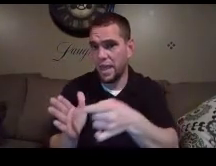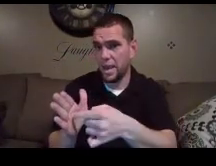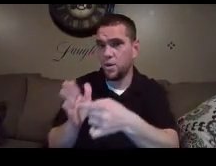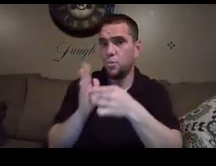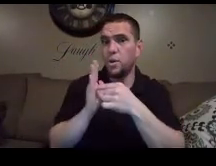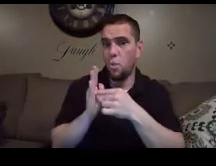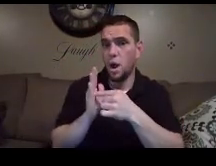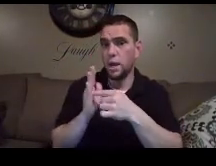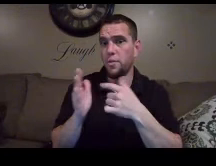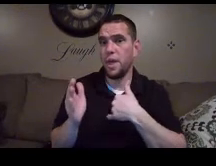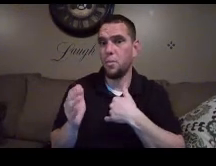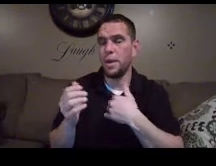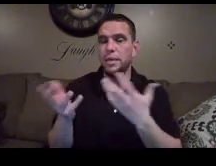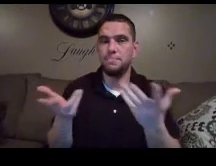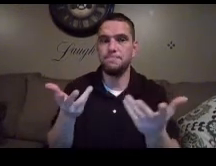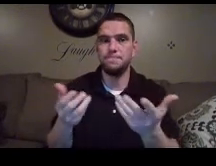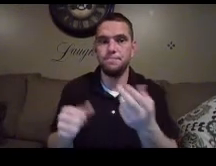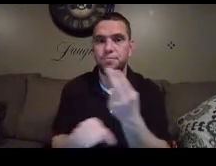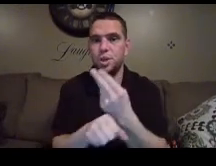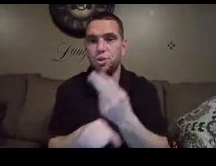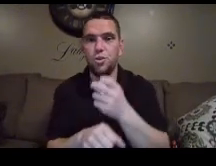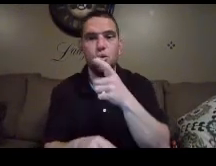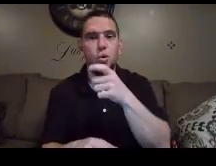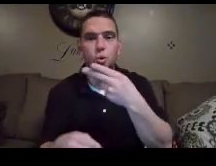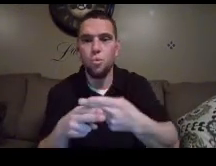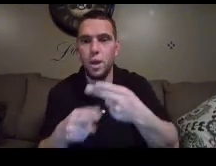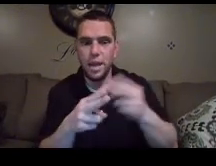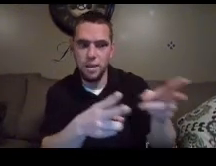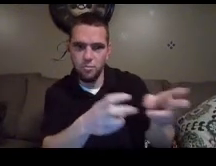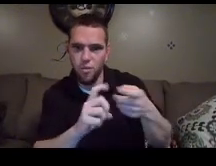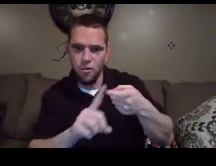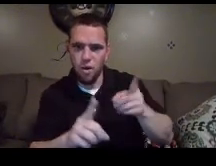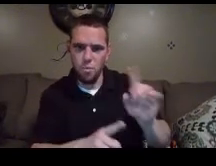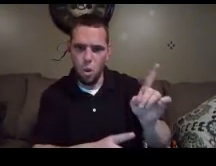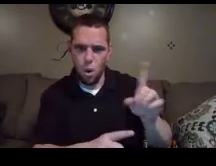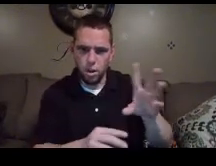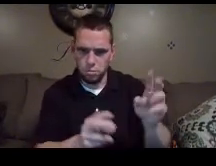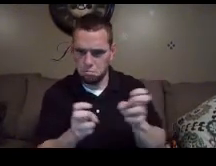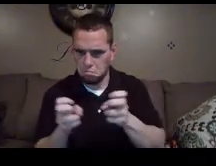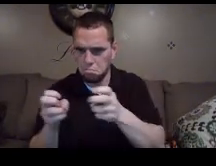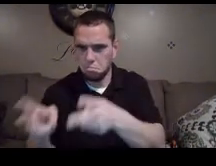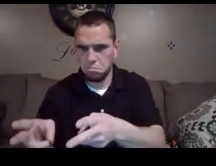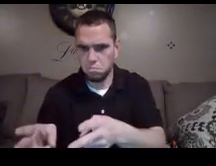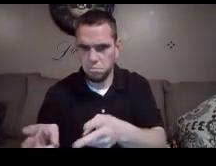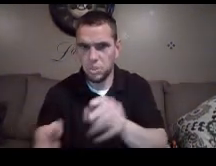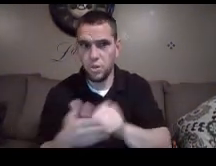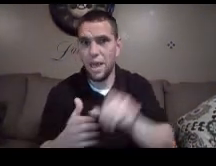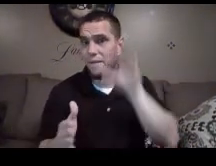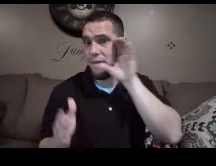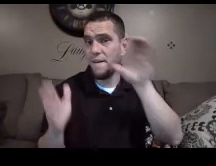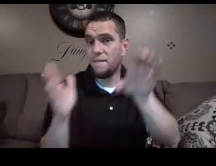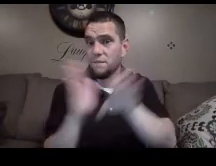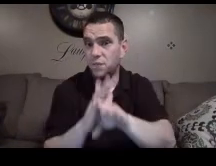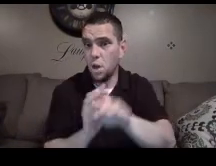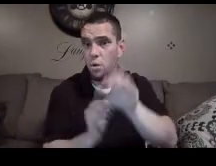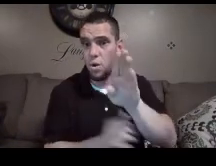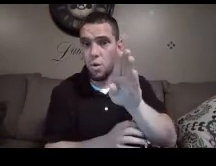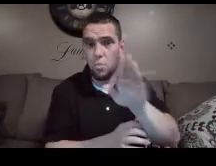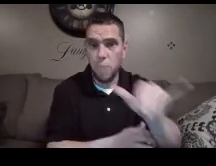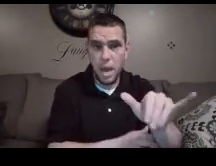So I have-- in the photo it's got a caption that says, "Photo by René Jaun," but, you know, that